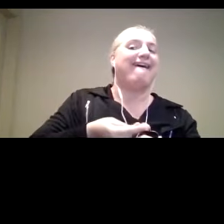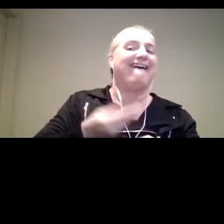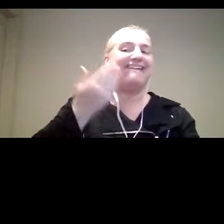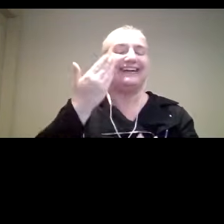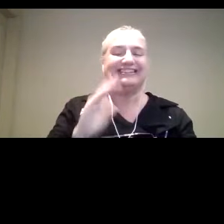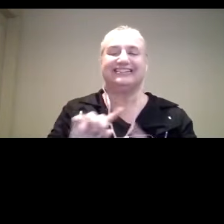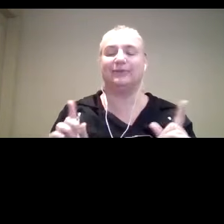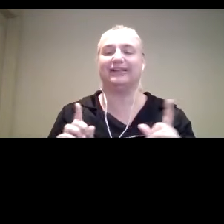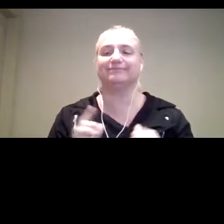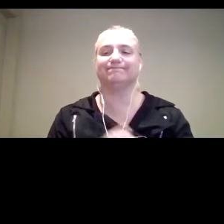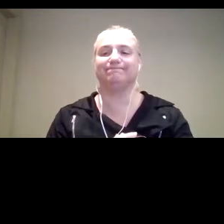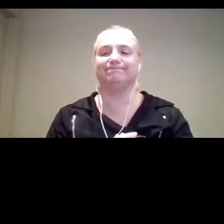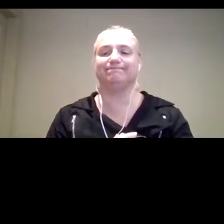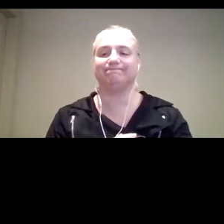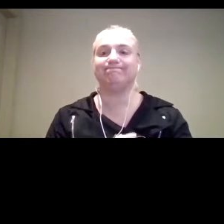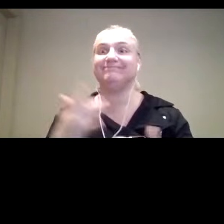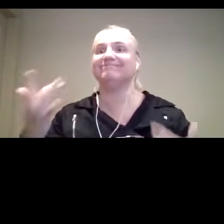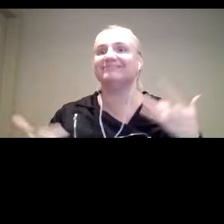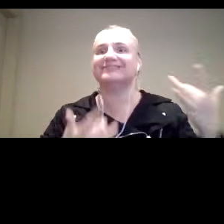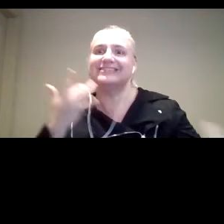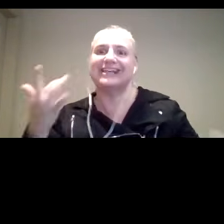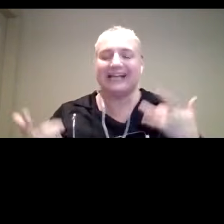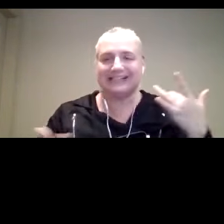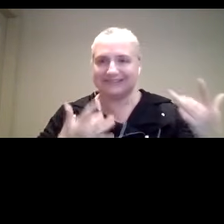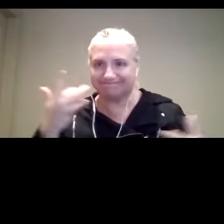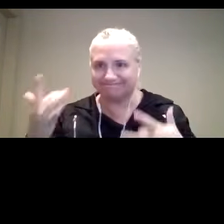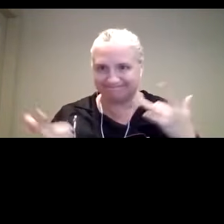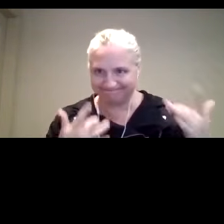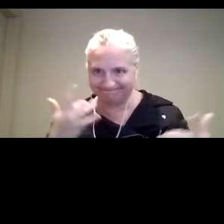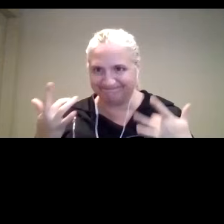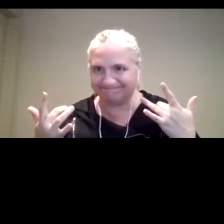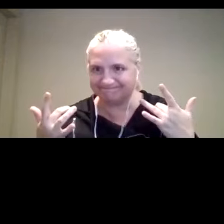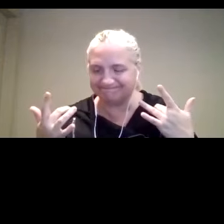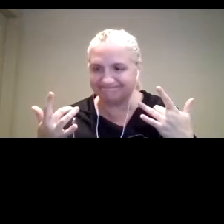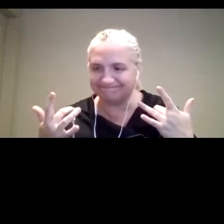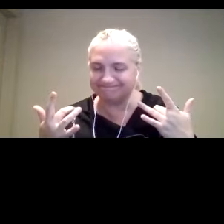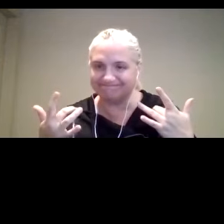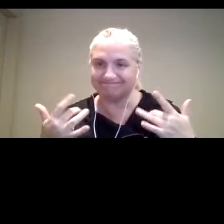But excitingly, I have been working with colleagues